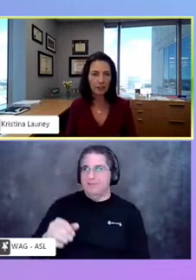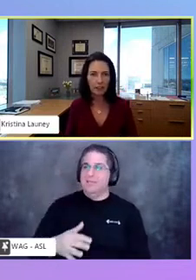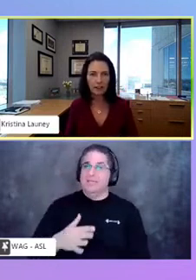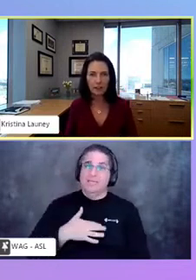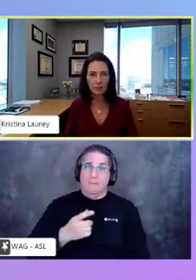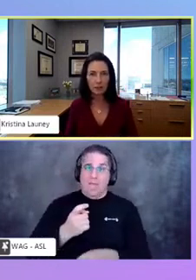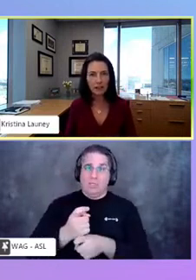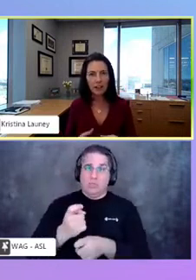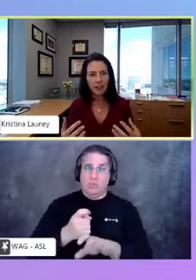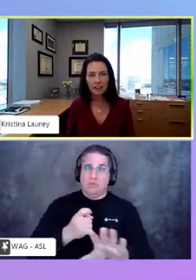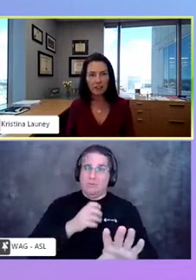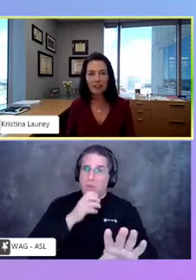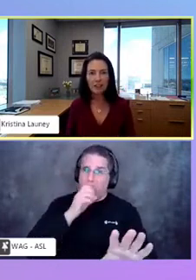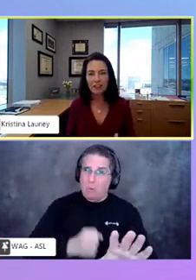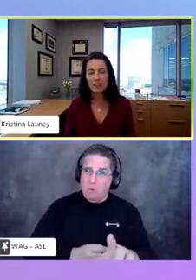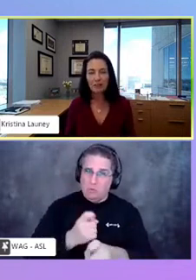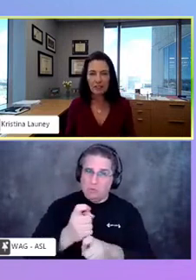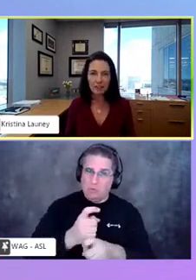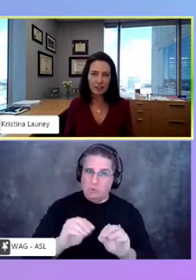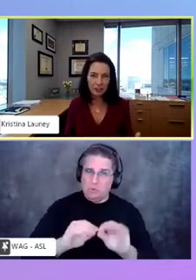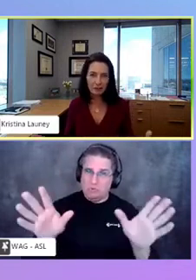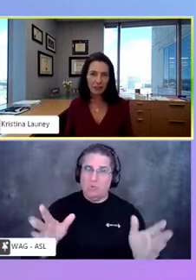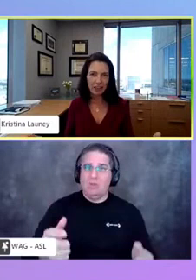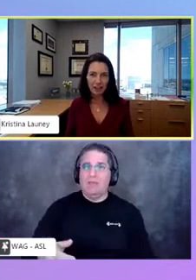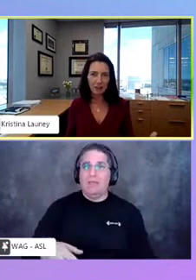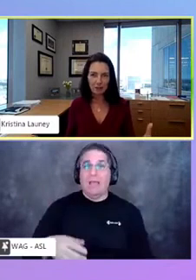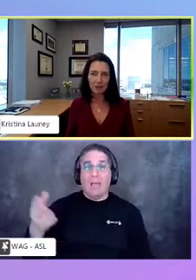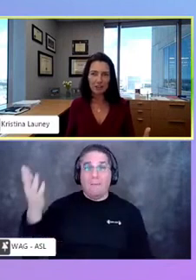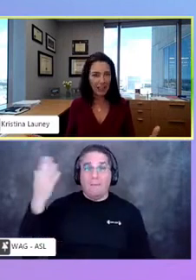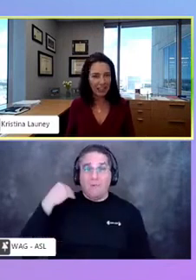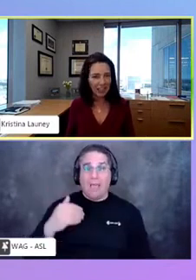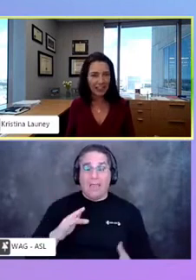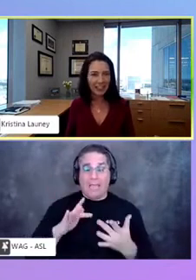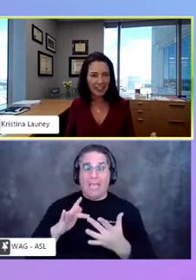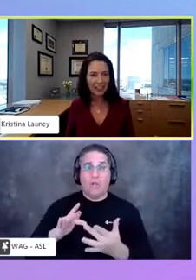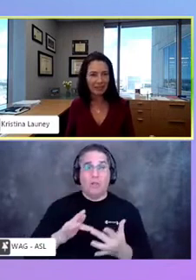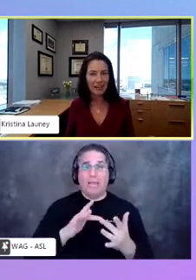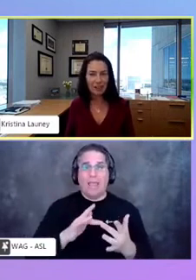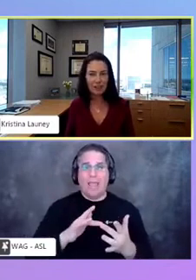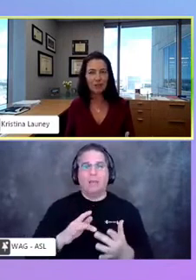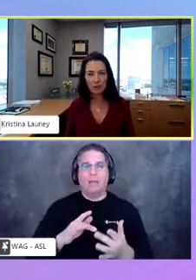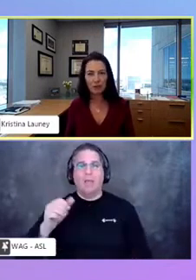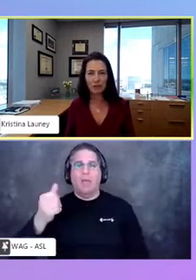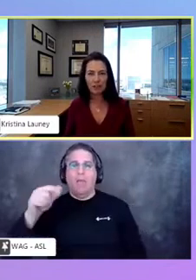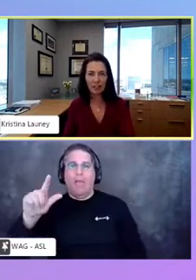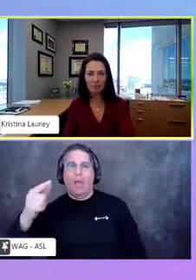like I said, the ADA was created in 1990, and it's my joke that I'm probably aging